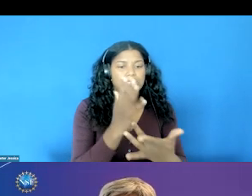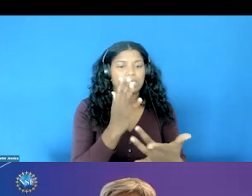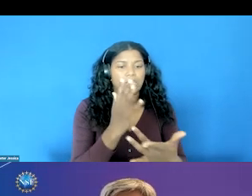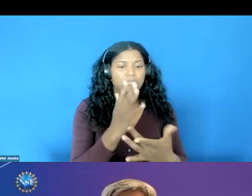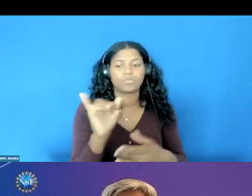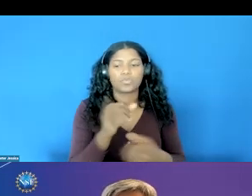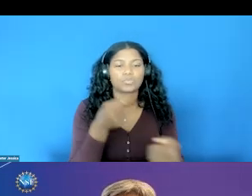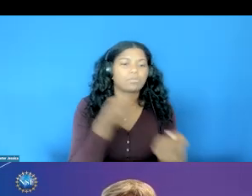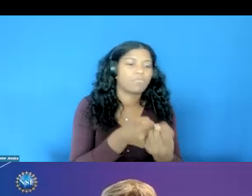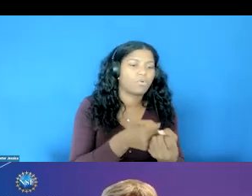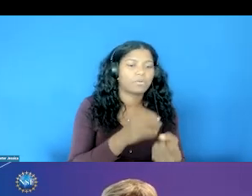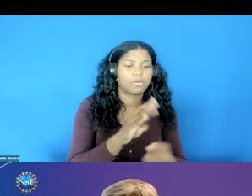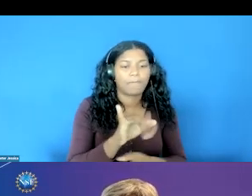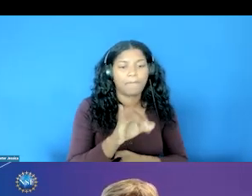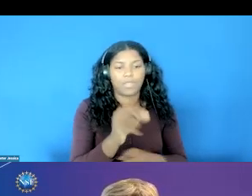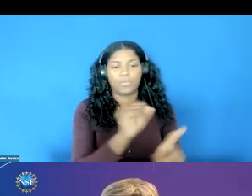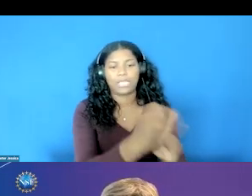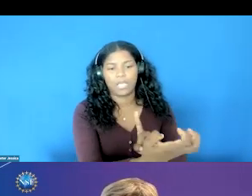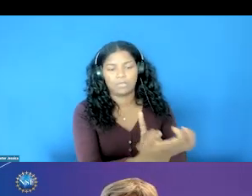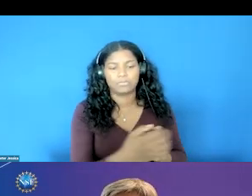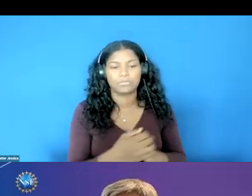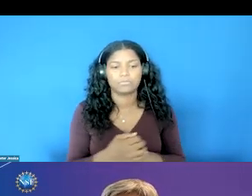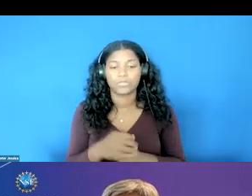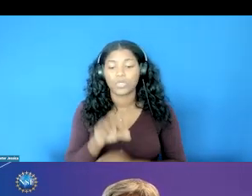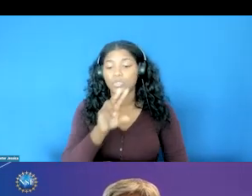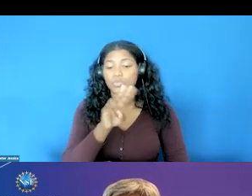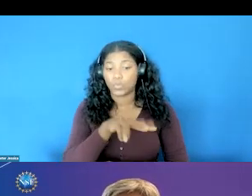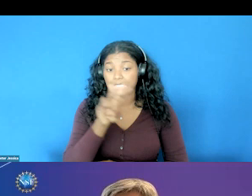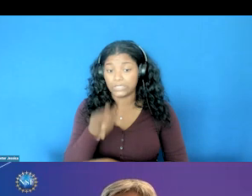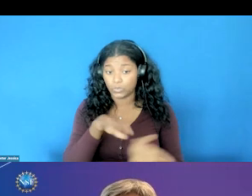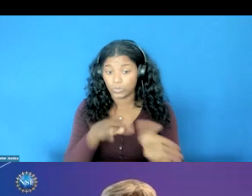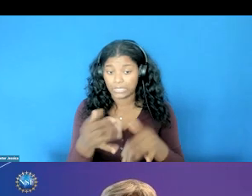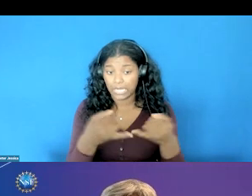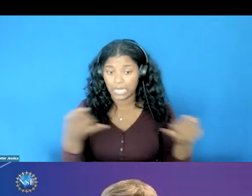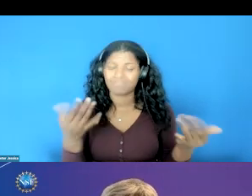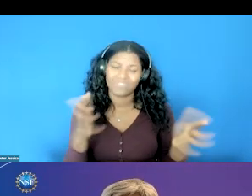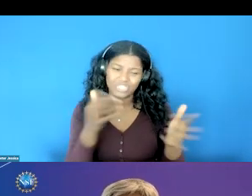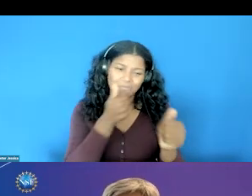The 2022 deadline has passed, but if you're interested please do check the program page